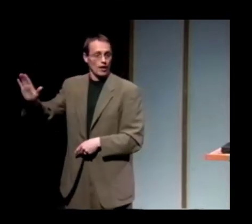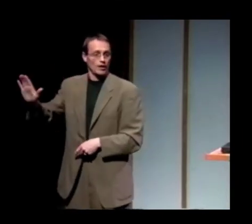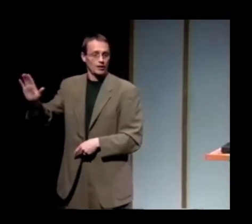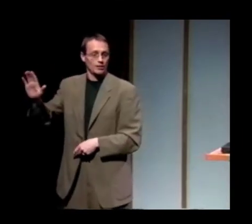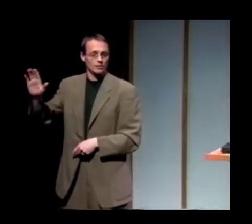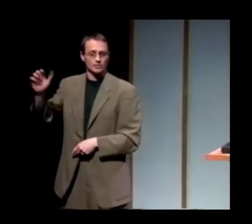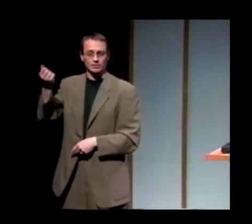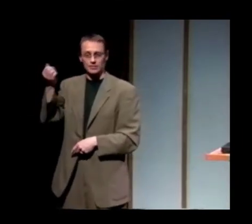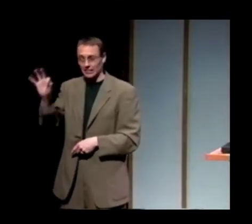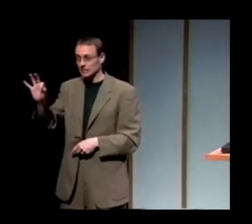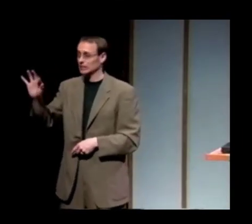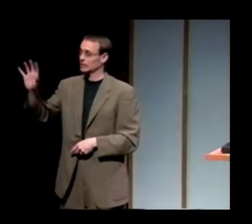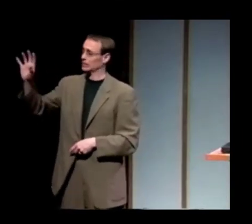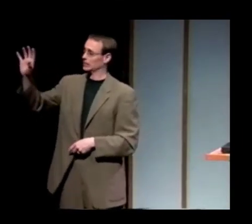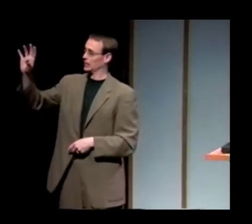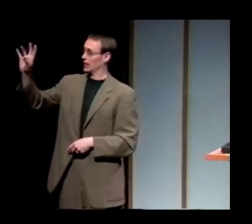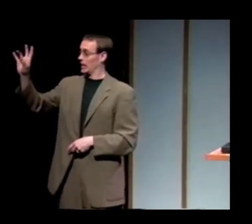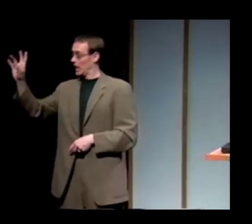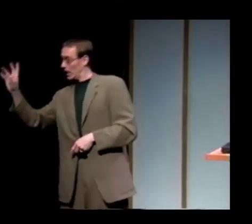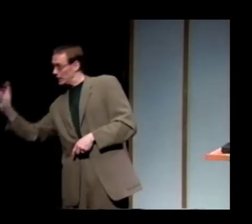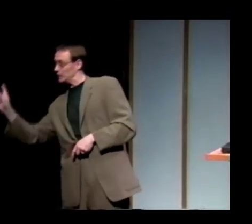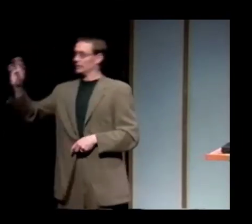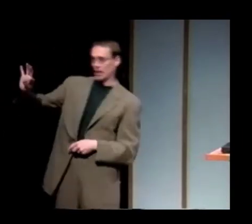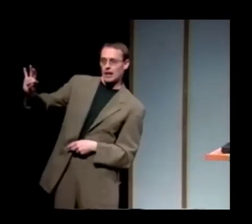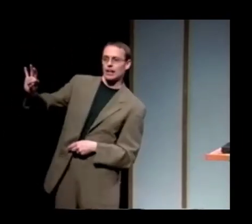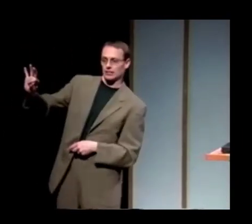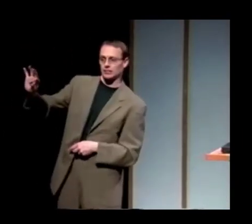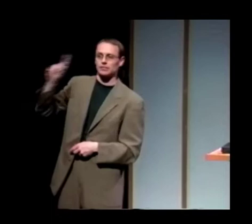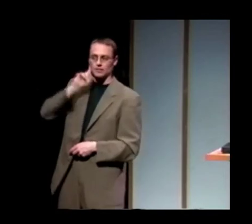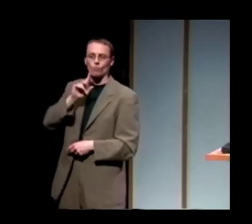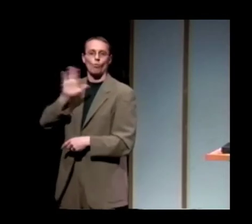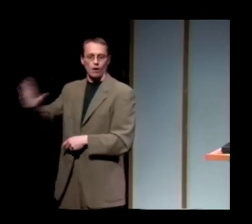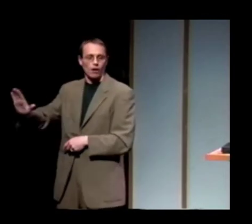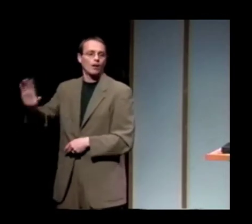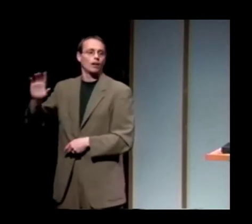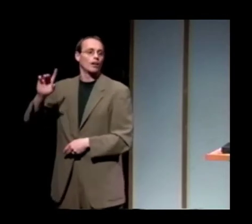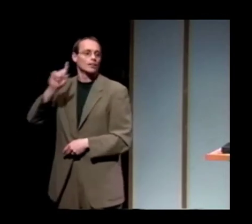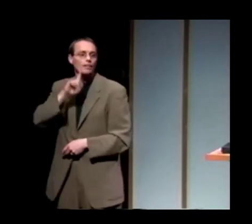BUT I THINK THE DEAF WAY BACK IN 1970--